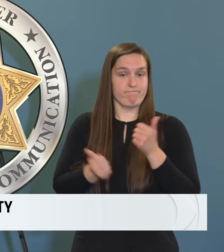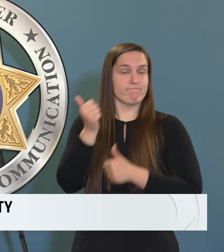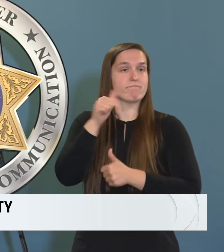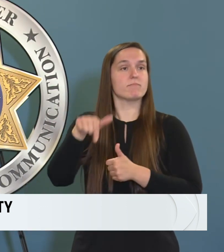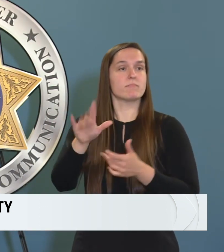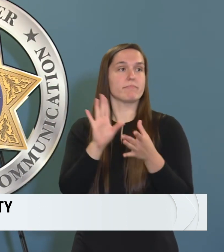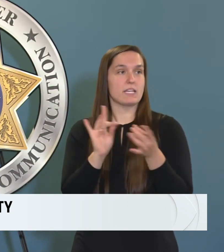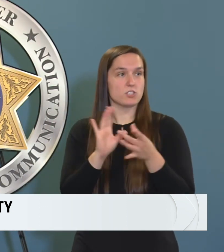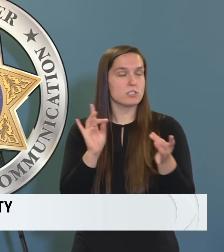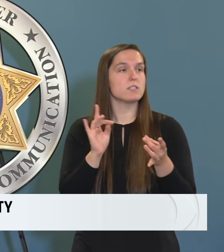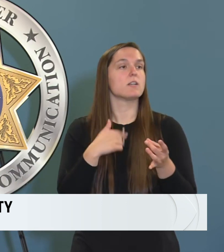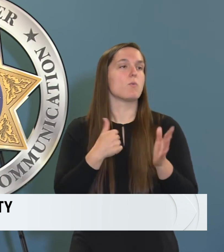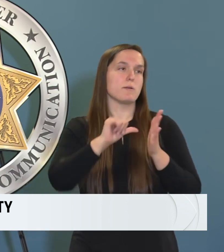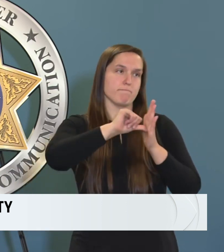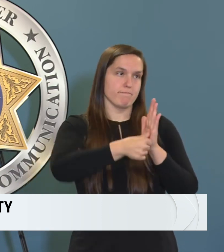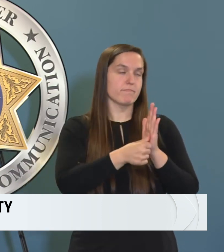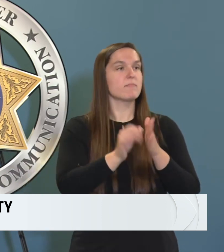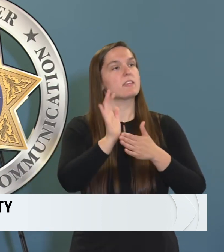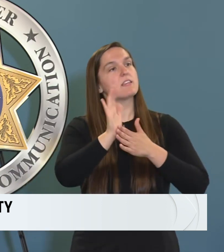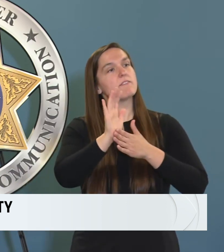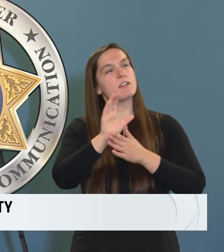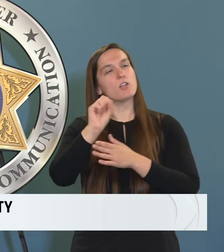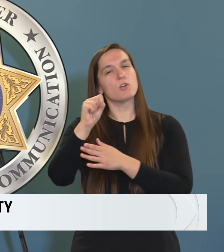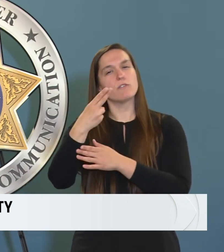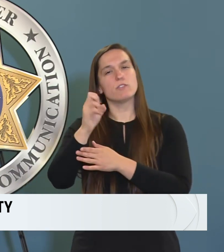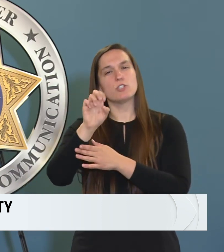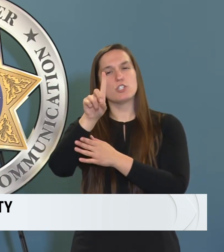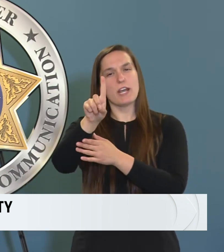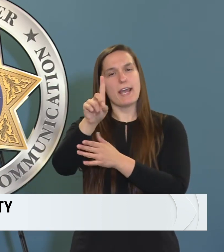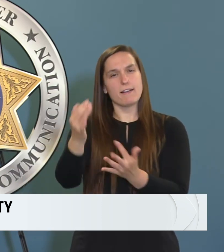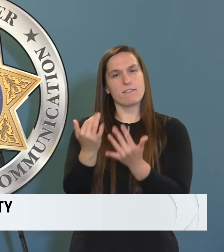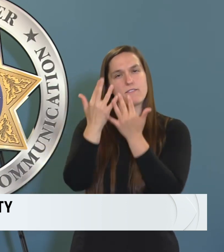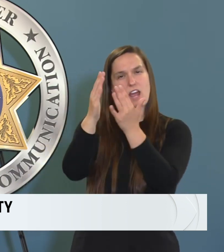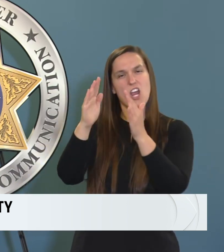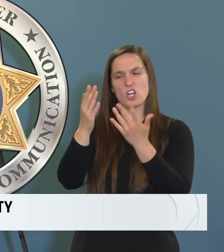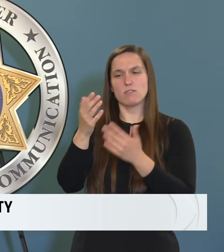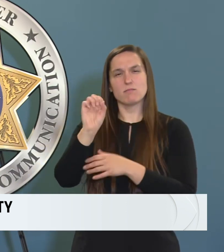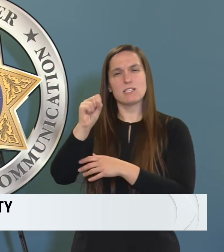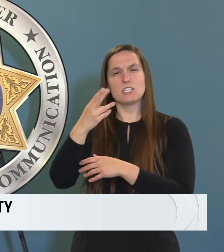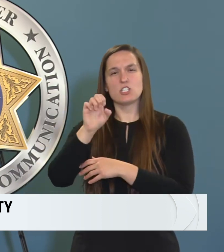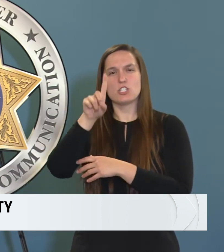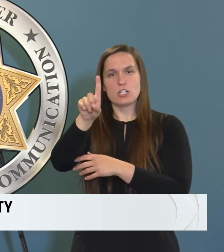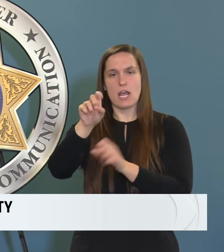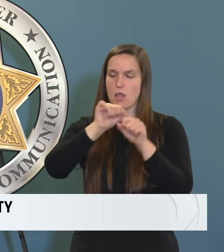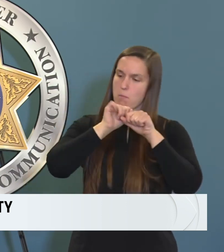ALL THAT INFORMATION WILL BE PROVIDED TO YOU. AS A SHERIFF